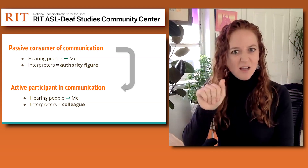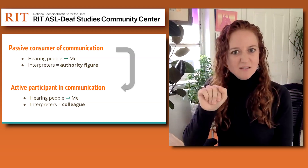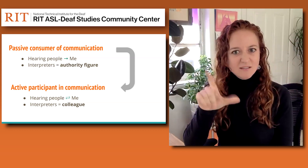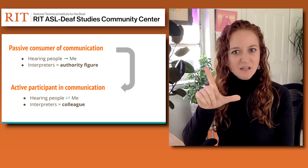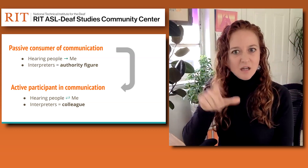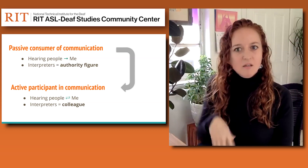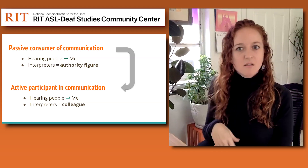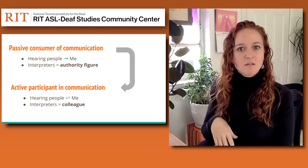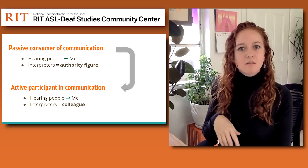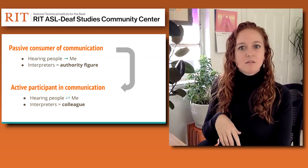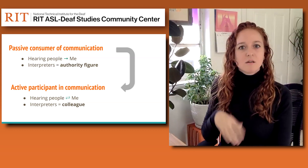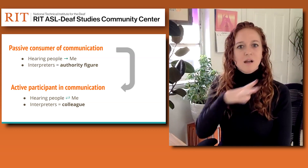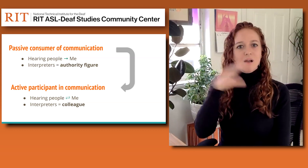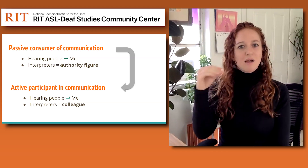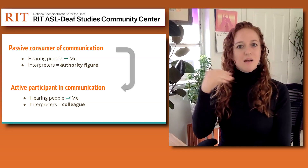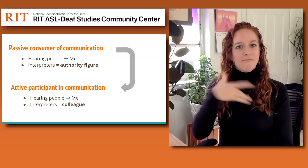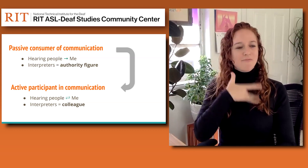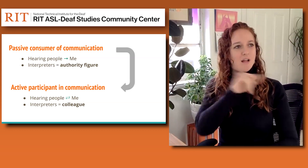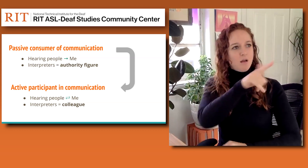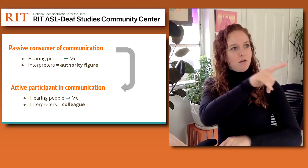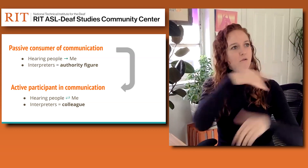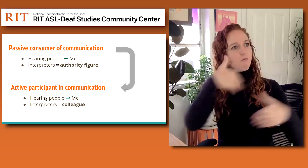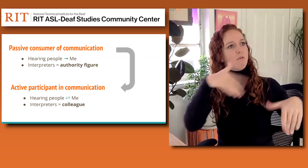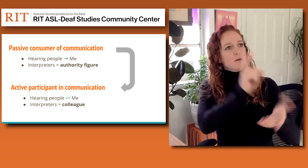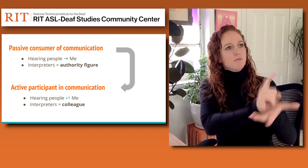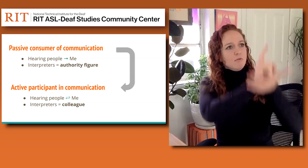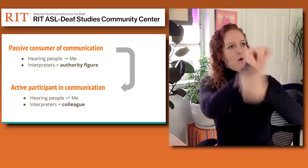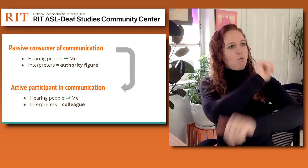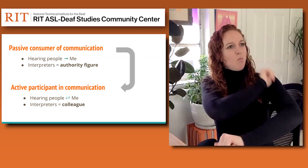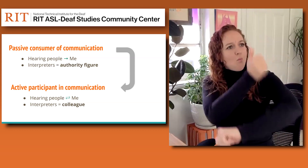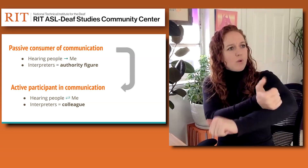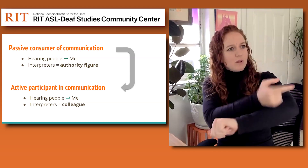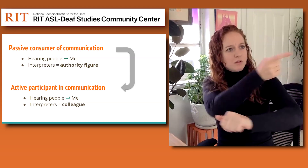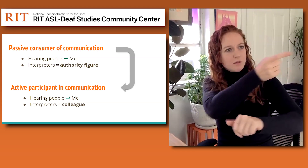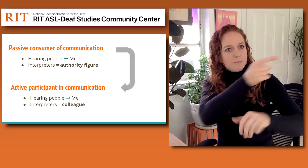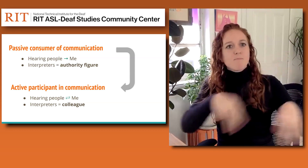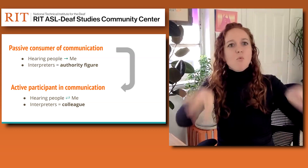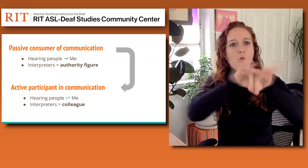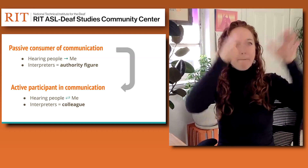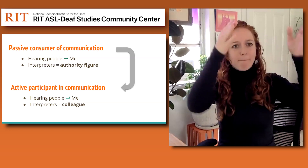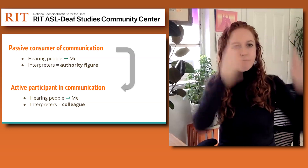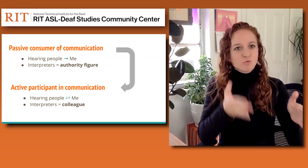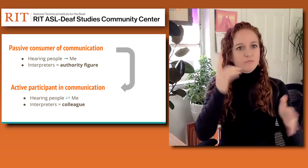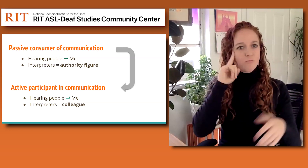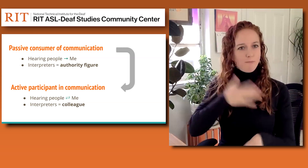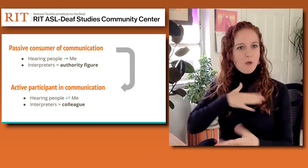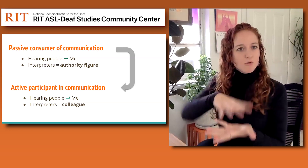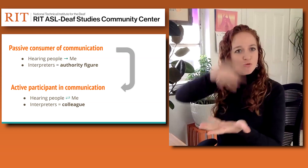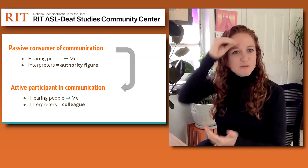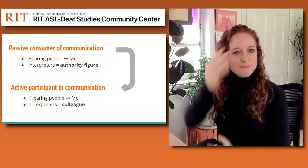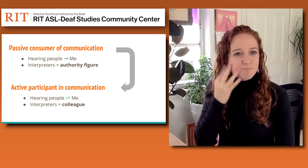We thought they were language models for us because they were expressing the only ASL that we've ever seen.